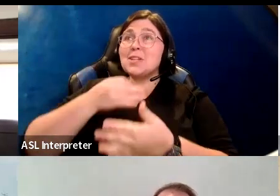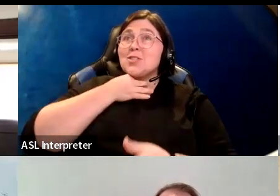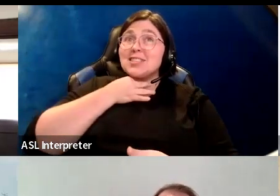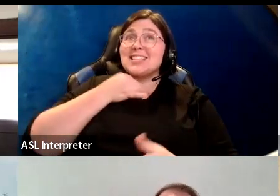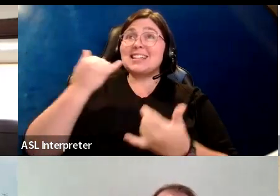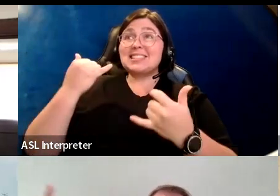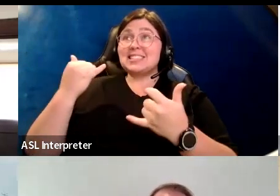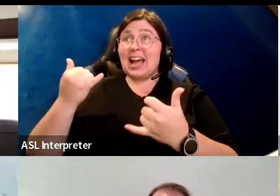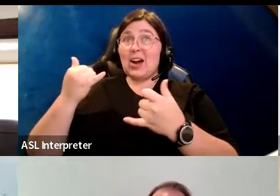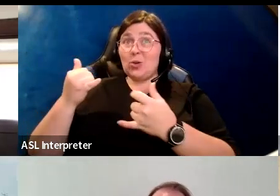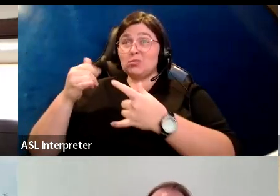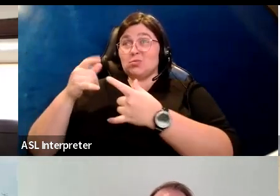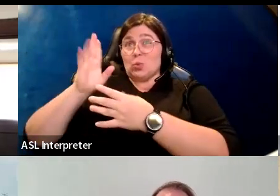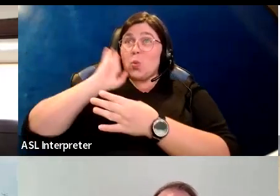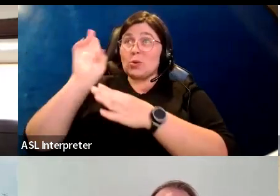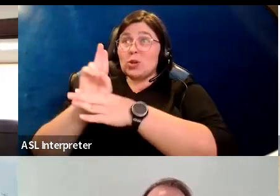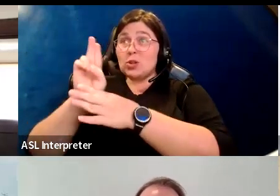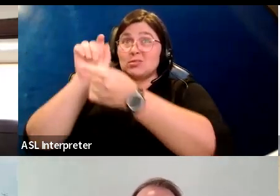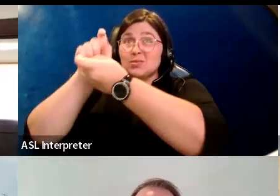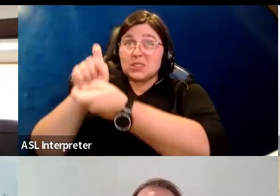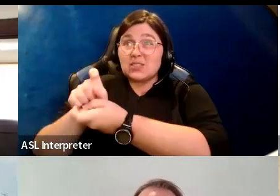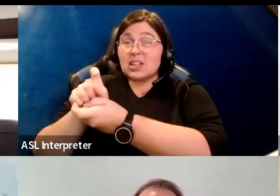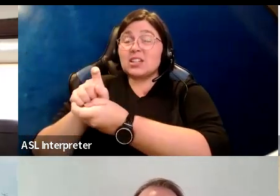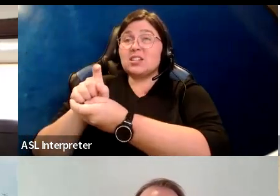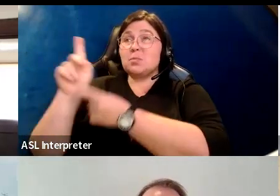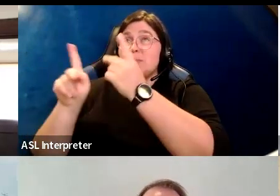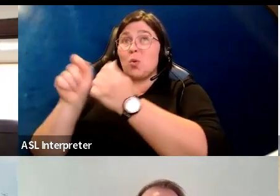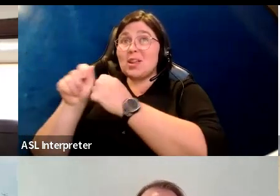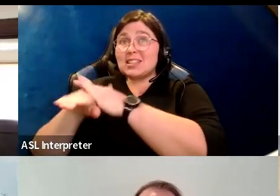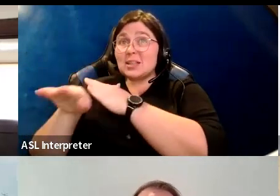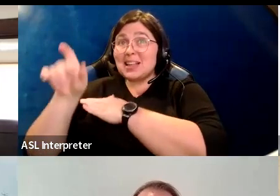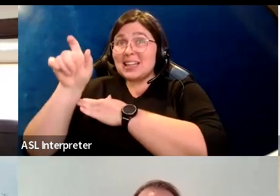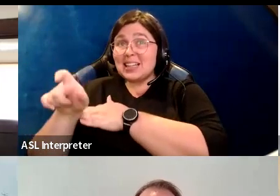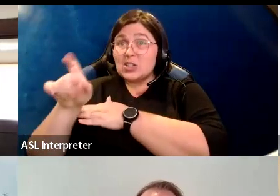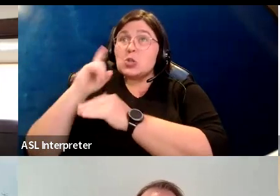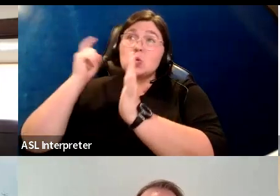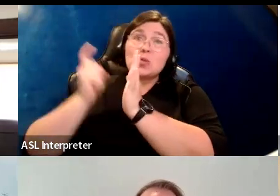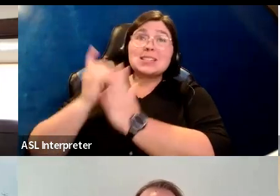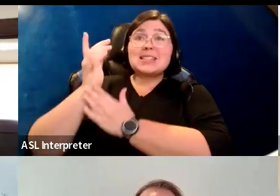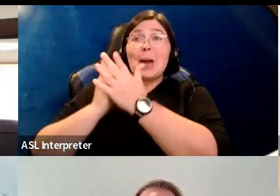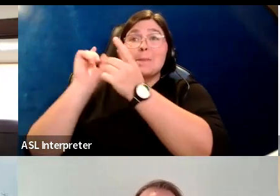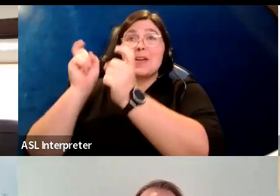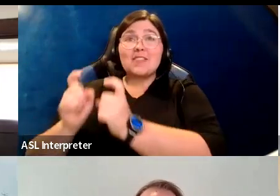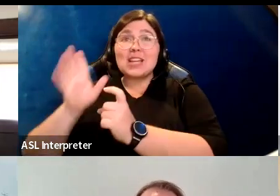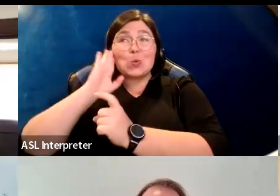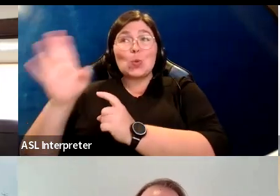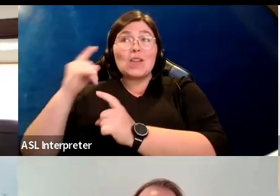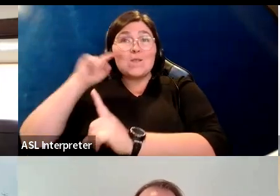been working with specific people with accessibility needs, are there modifications that you would make to the prompts